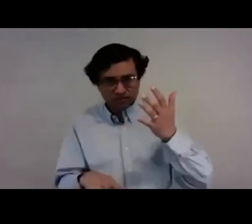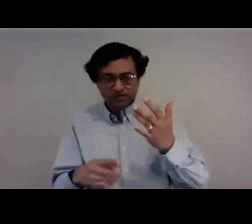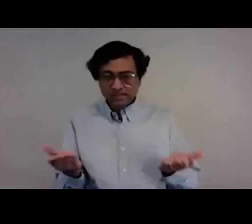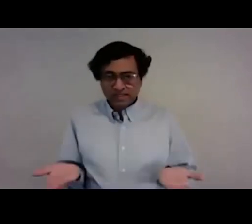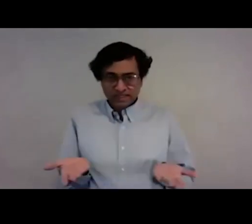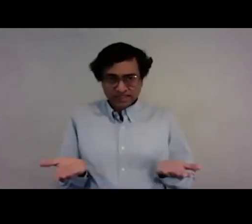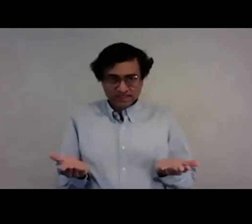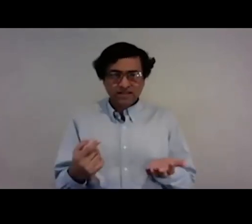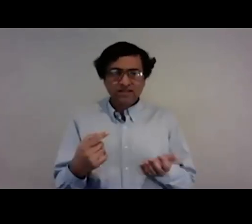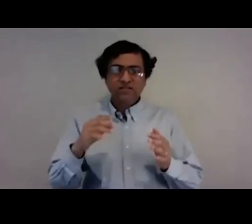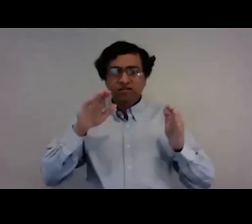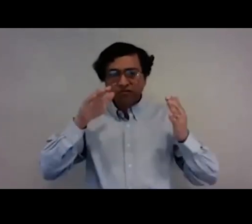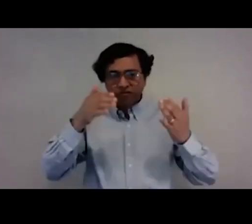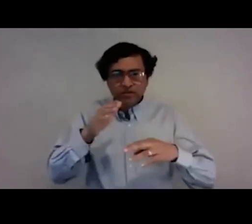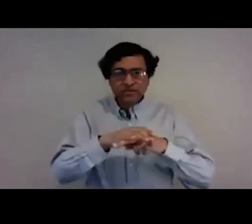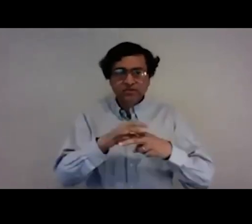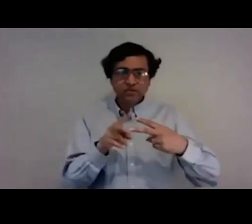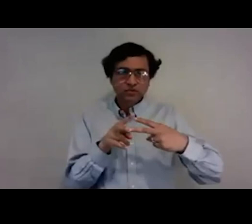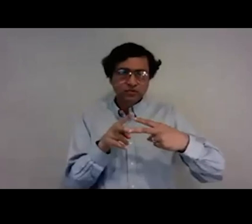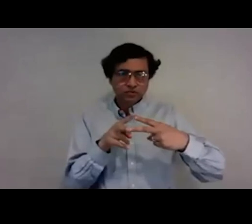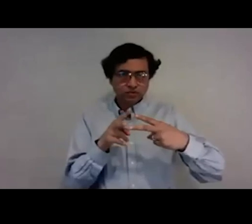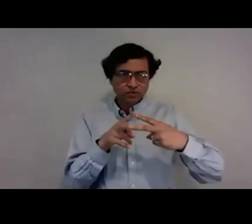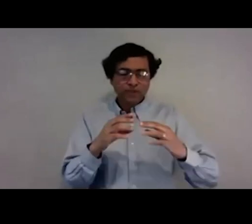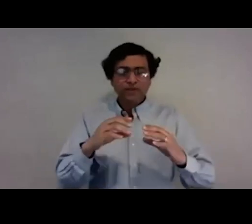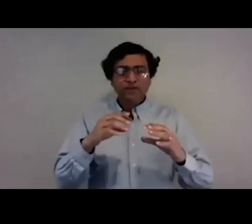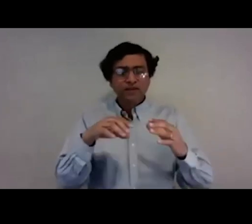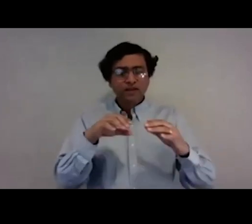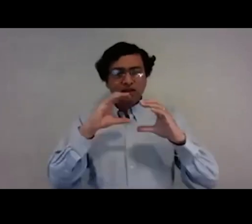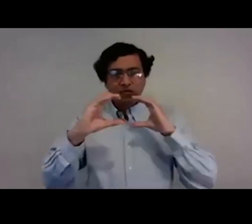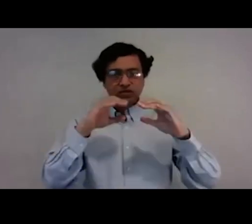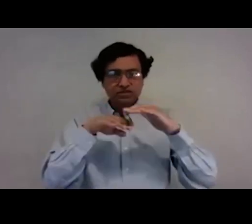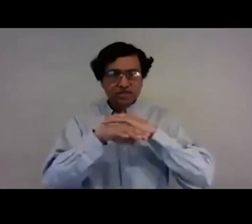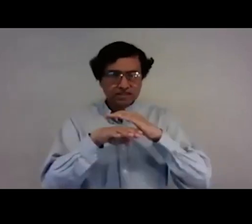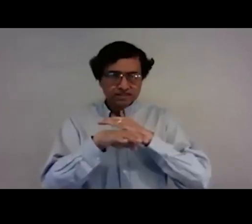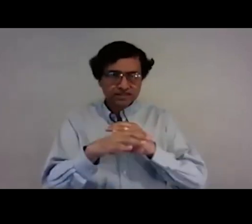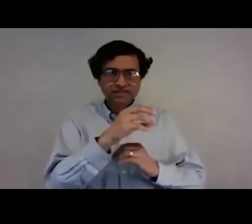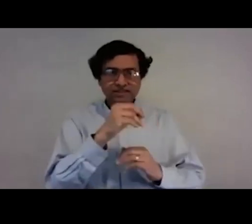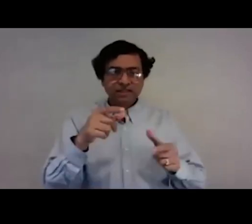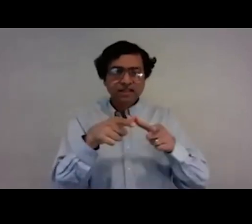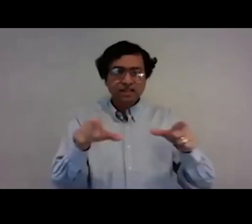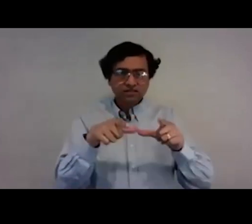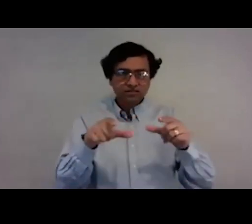access communication, which is what we are talking about today. And I'm actually just going to be talking about communication